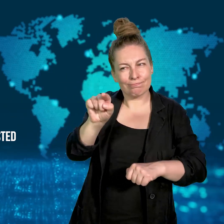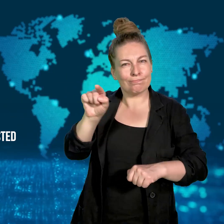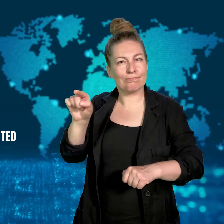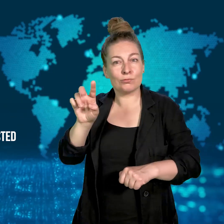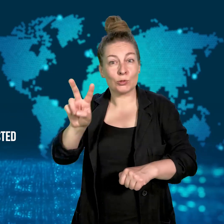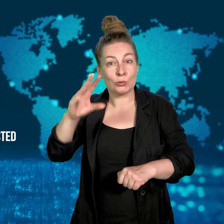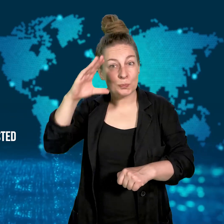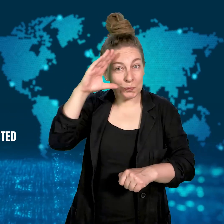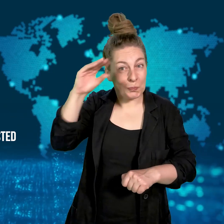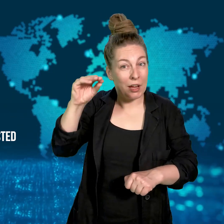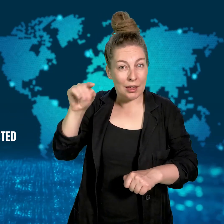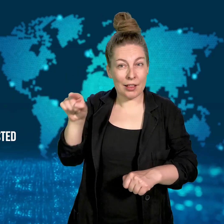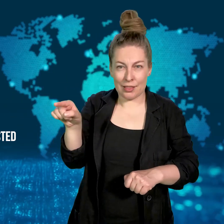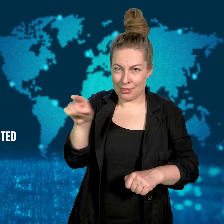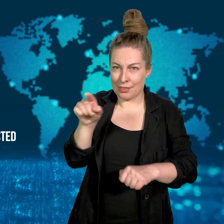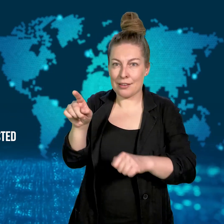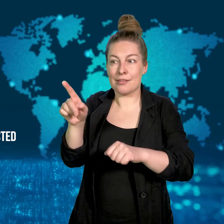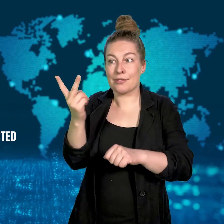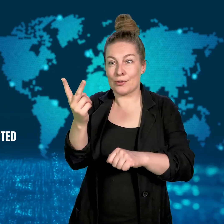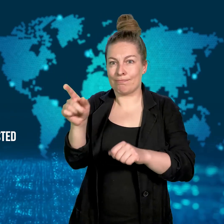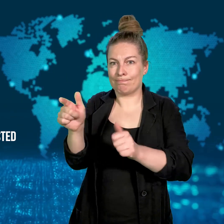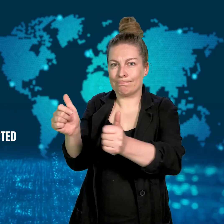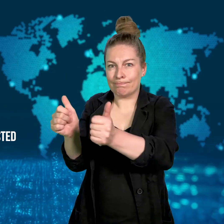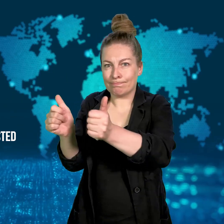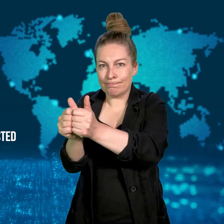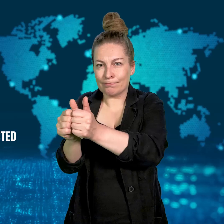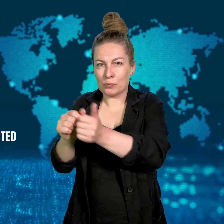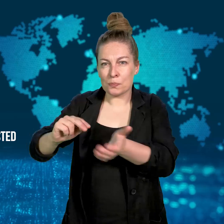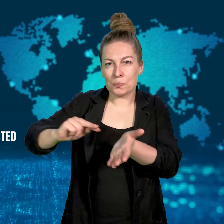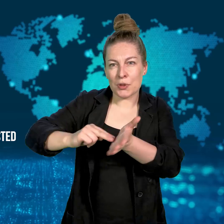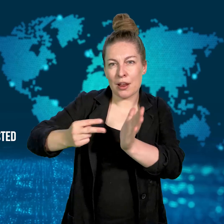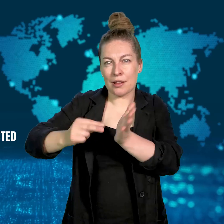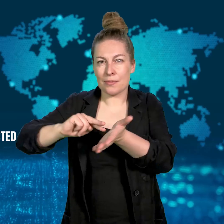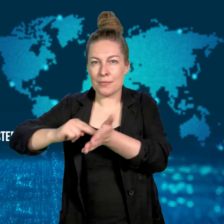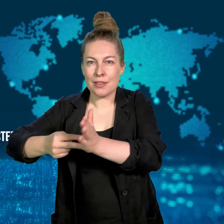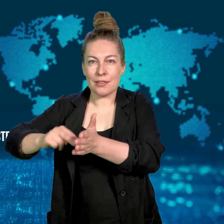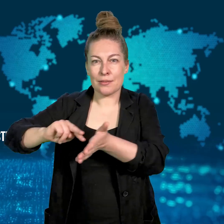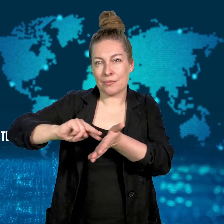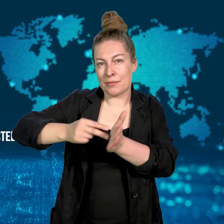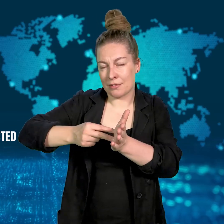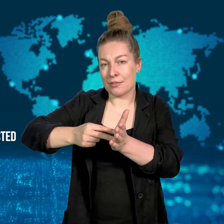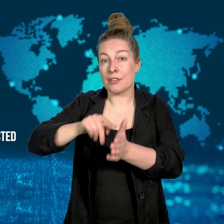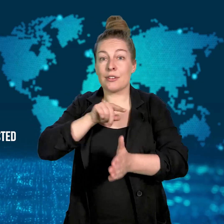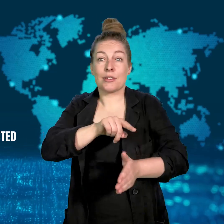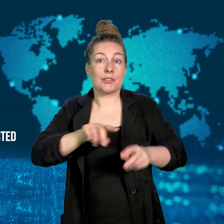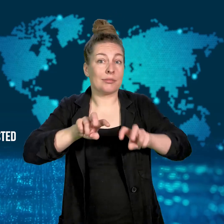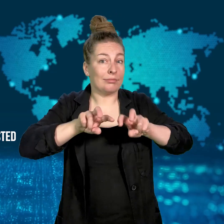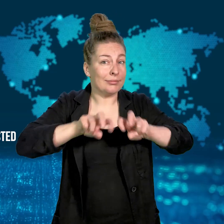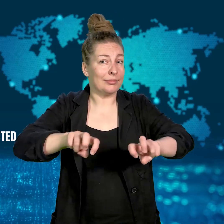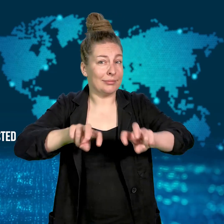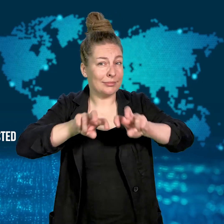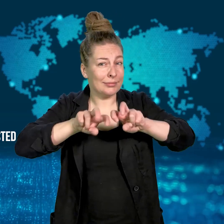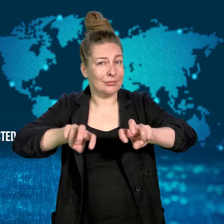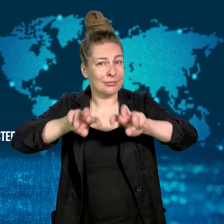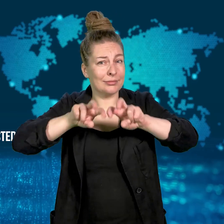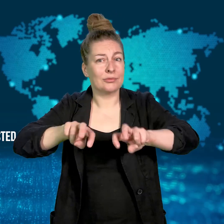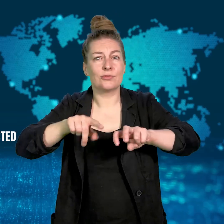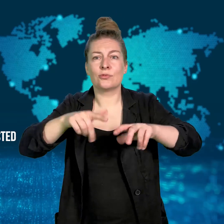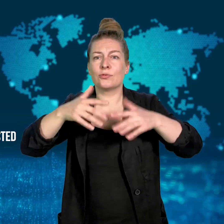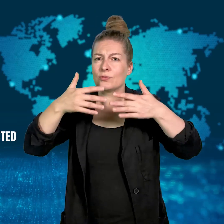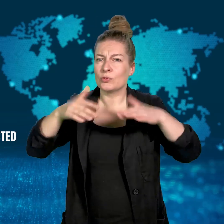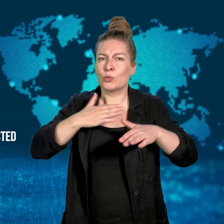The investigation is ongoing as they seek the cause and origin of